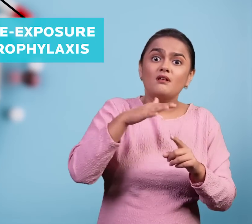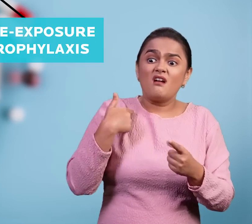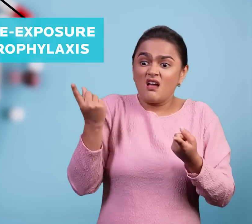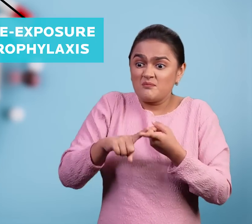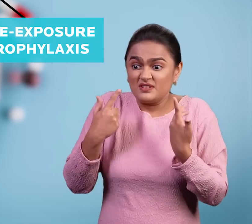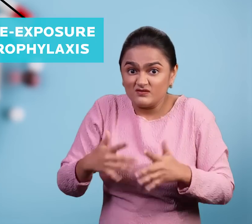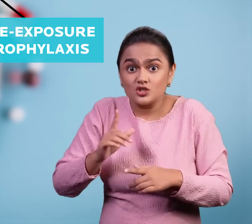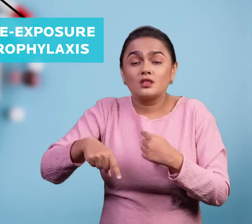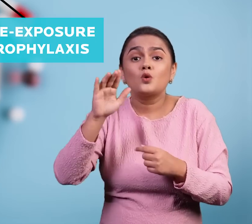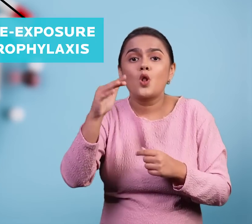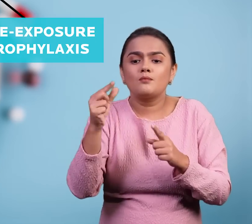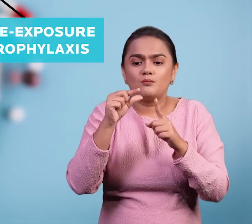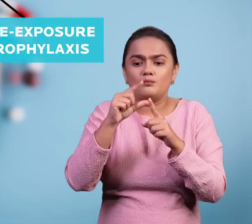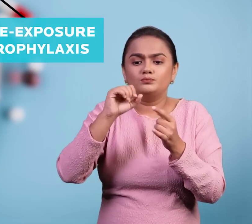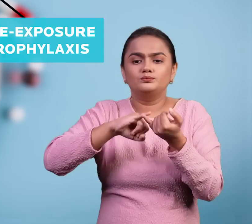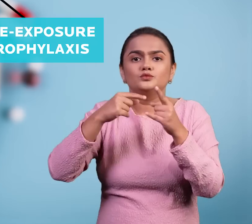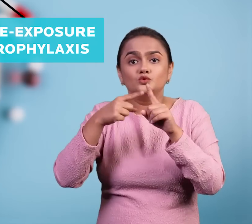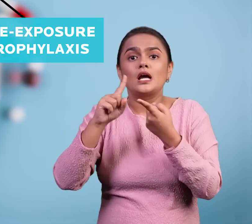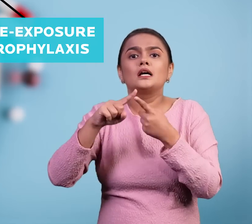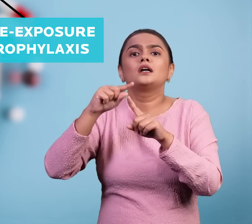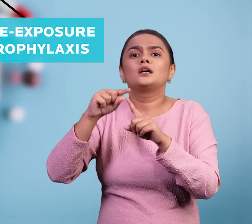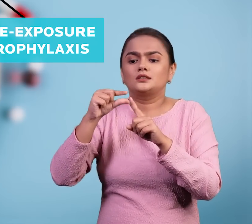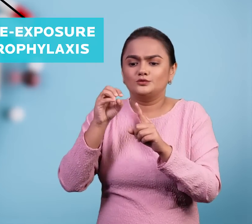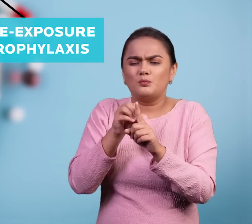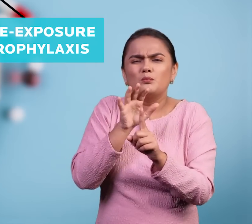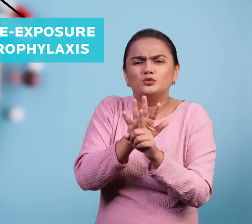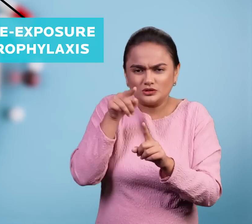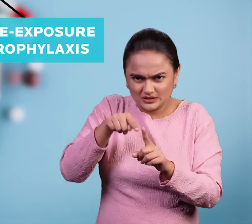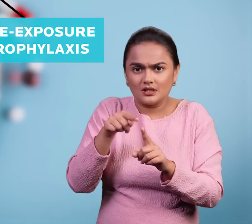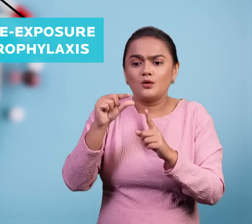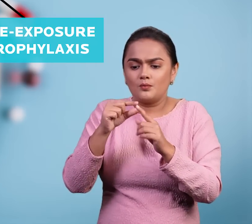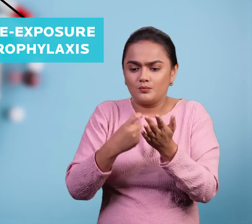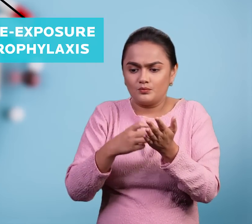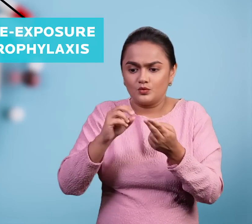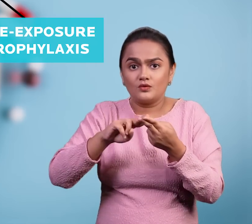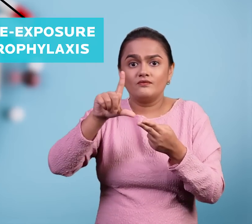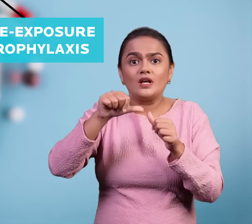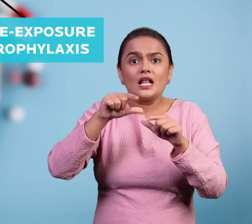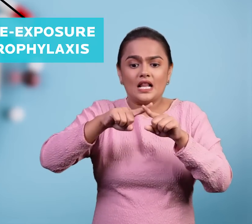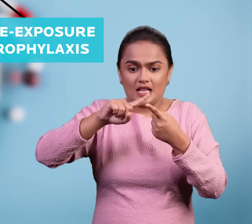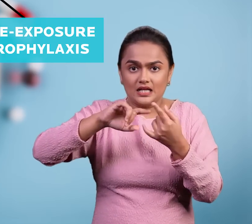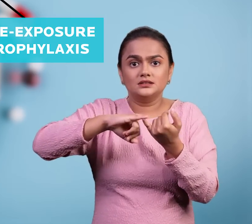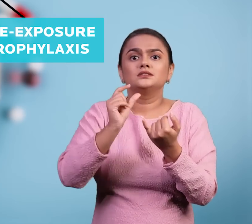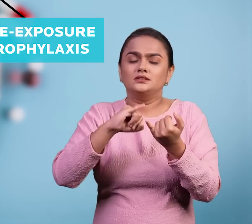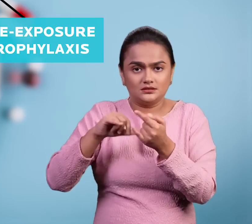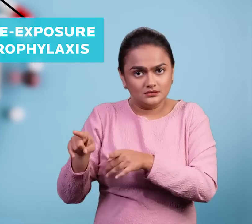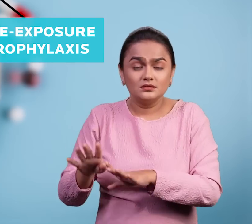and after exposure is called Post-Exposure Prophylaxis. What measures do we take under this?